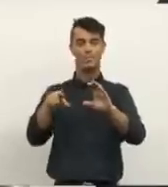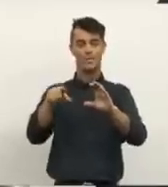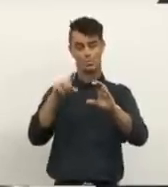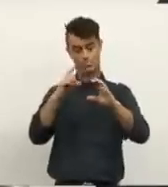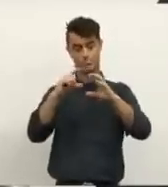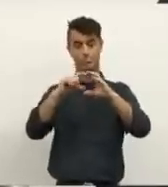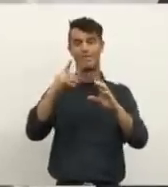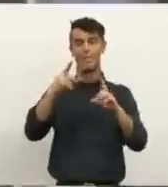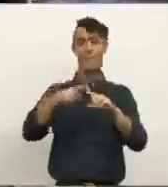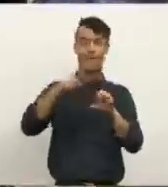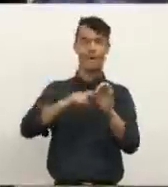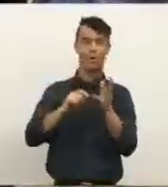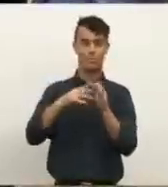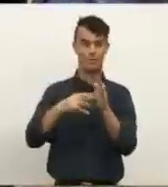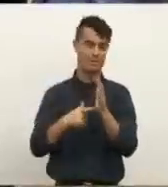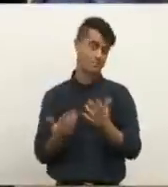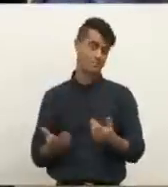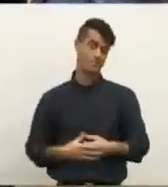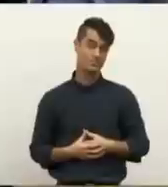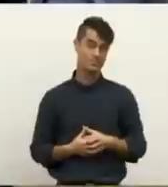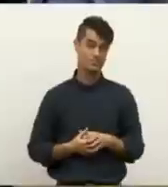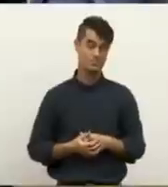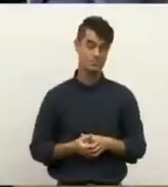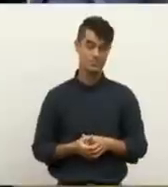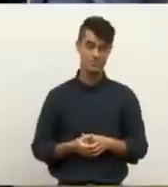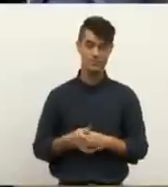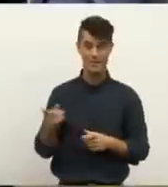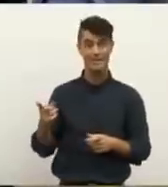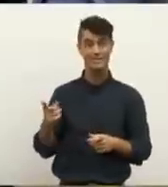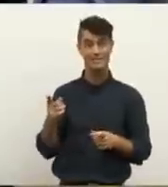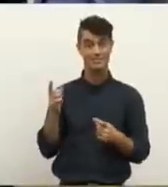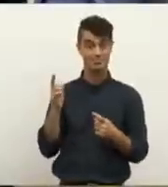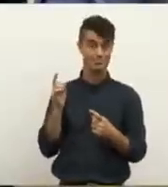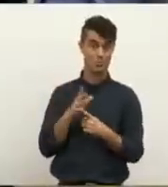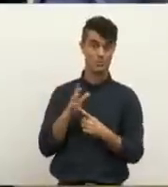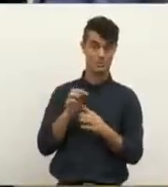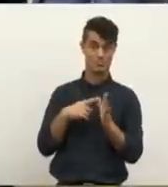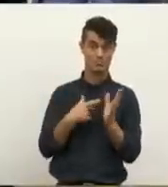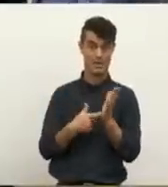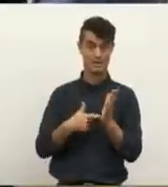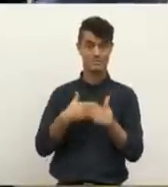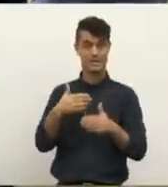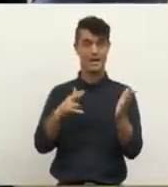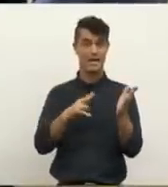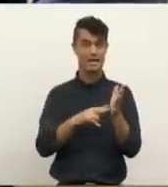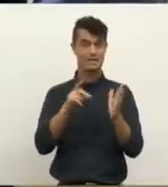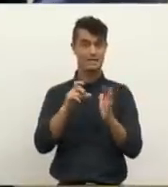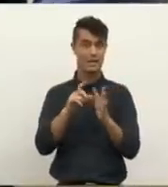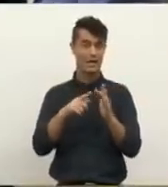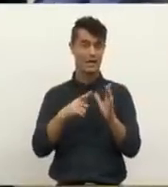That's one improvement, I think, which you might already be doing. It's a key element of the way the NDIA has always looked